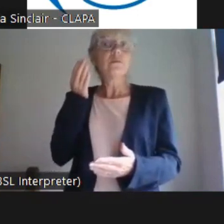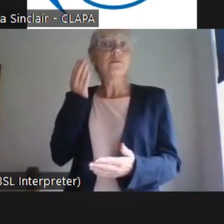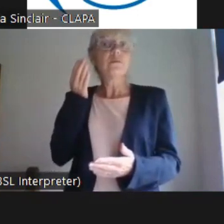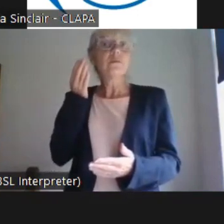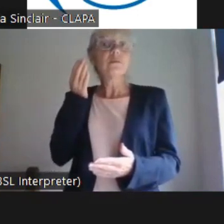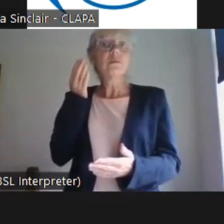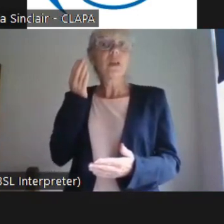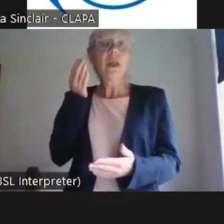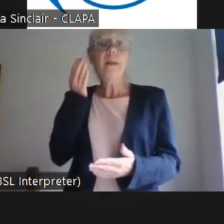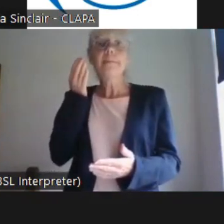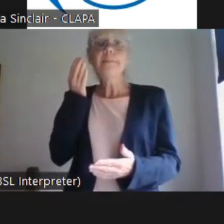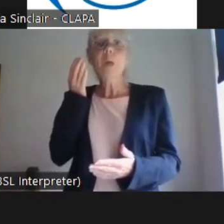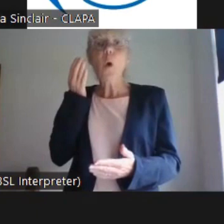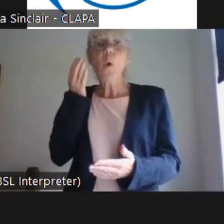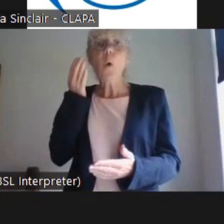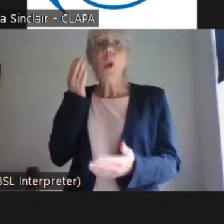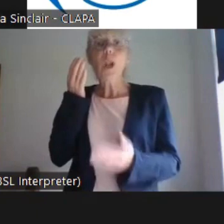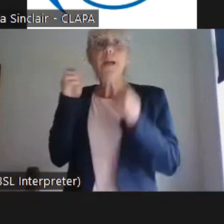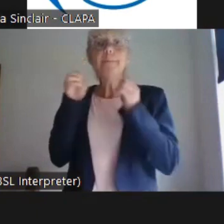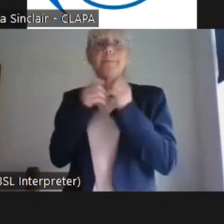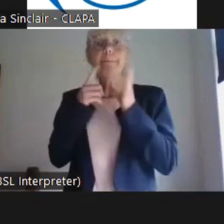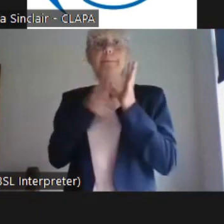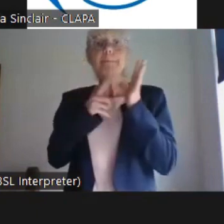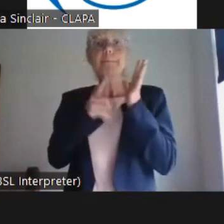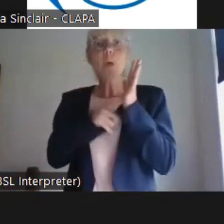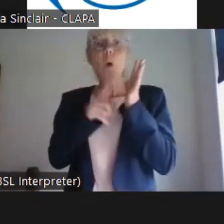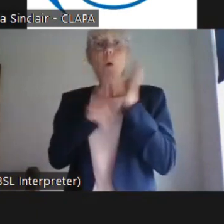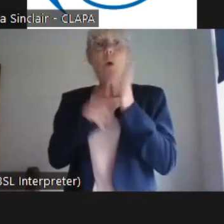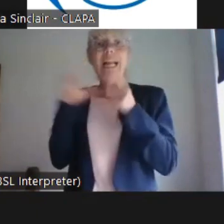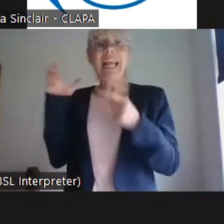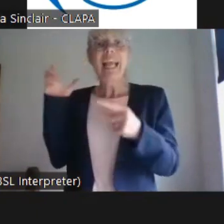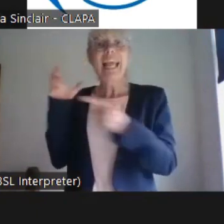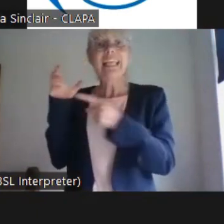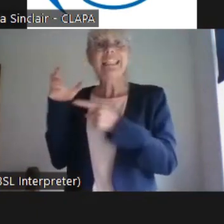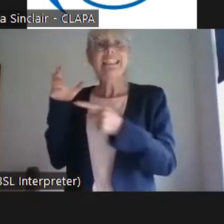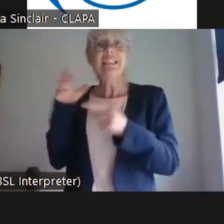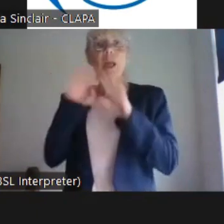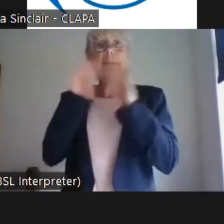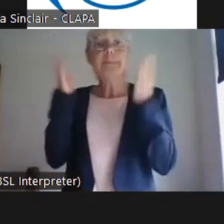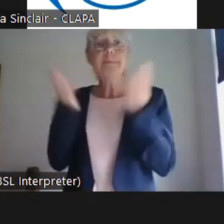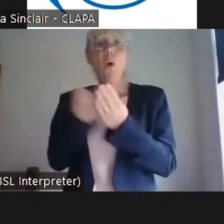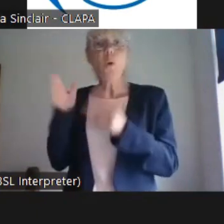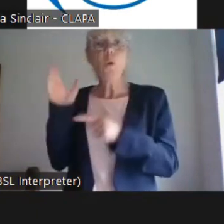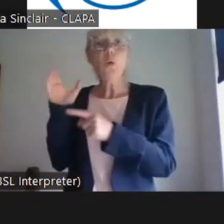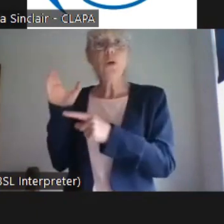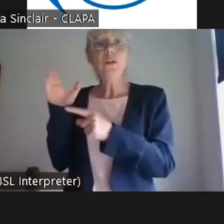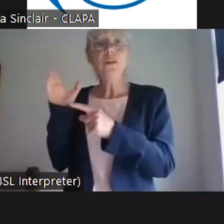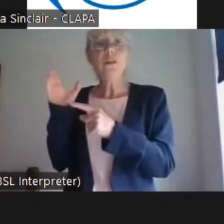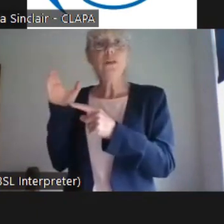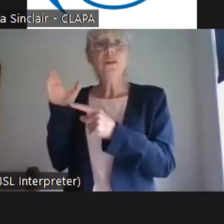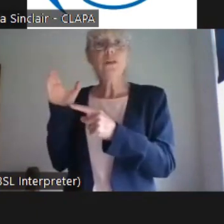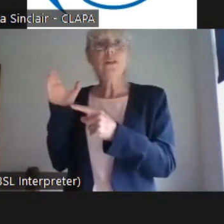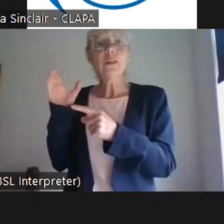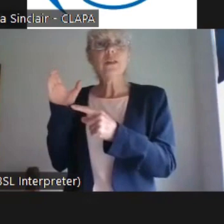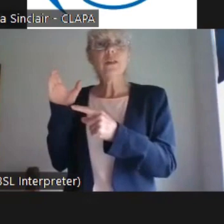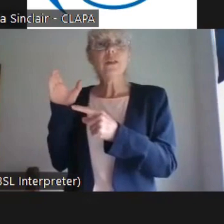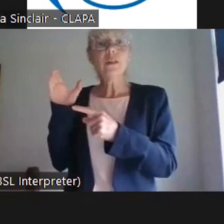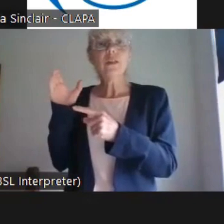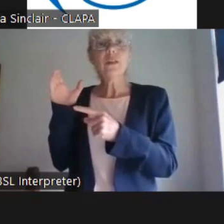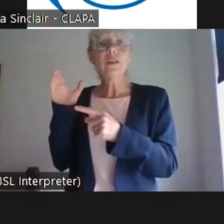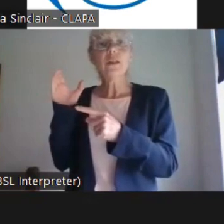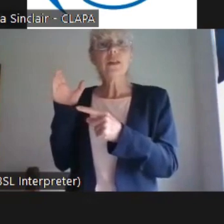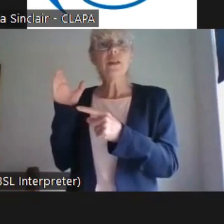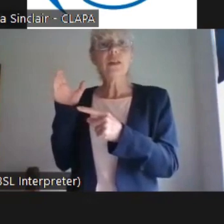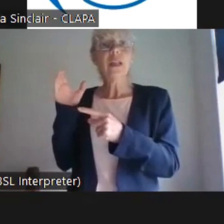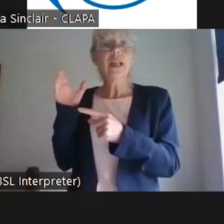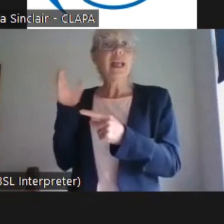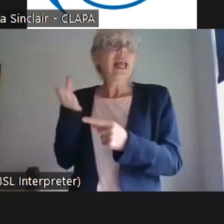just say ball it's a ball so that not only are they having that input of sound hopefully as